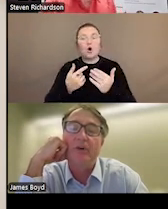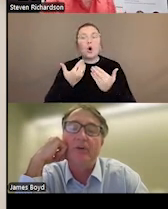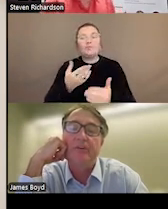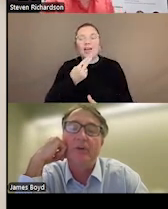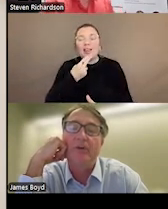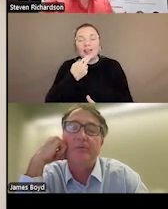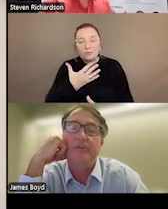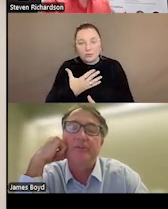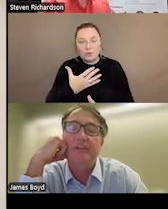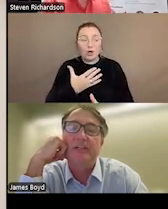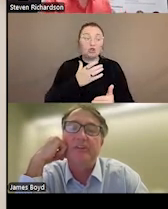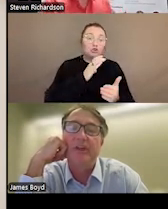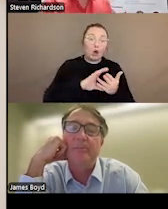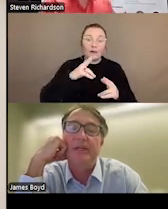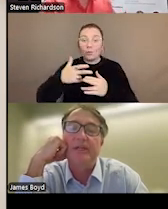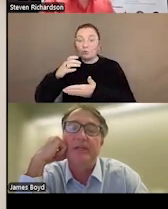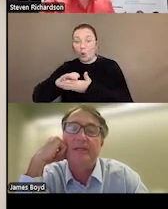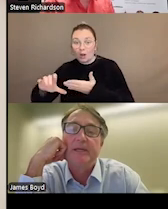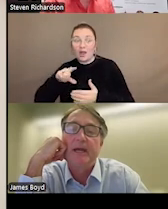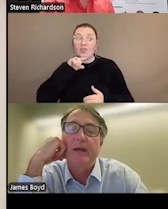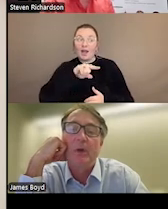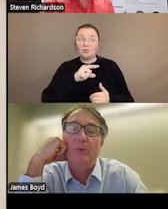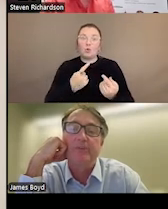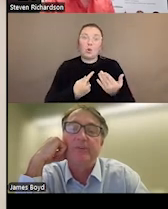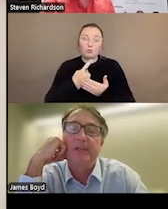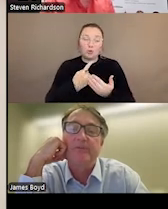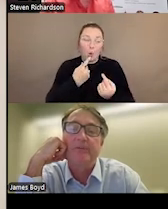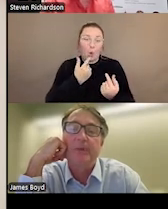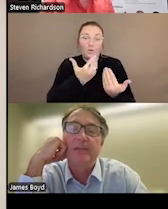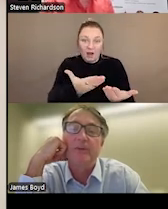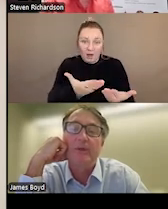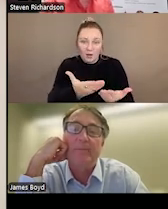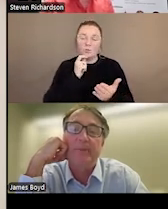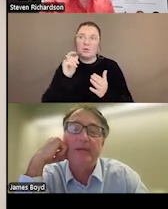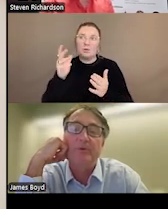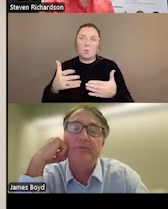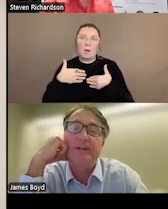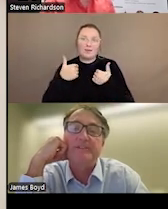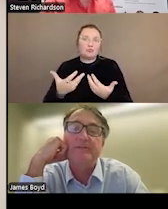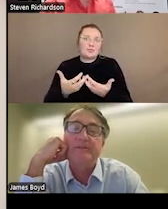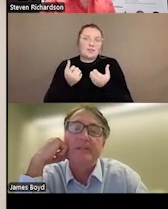dollar for dollar opportunity is going to be well received and make your campaign more effective.